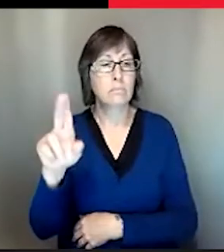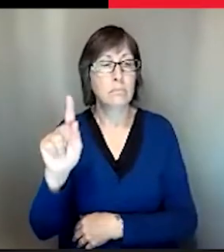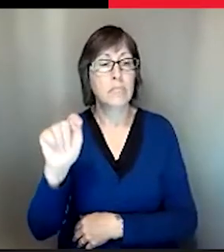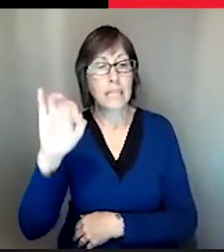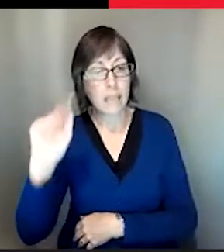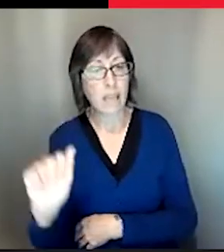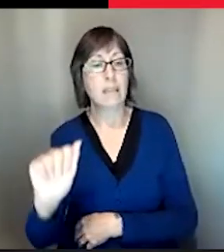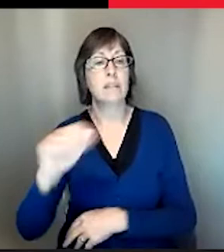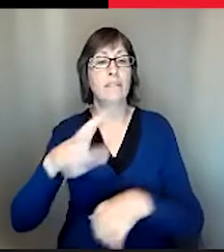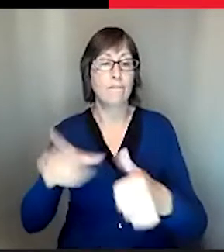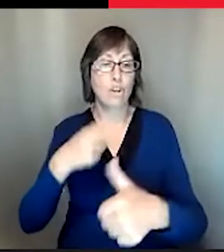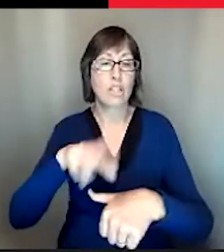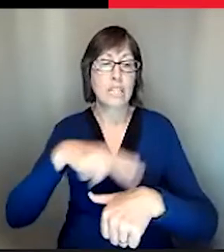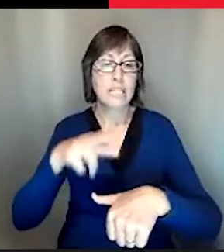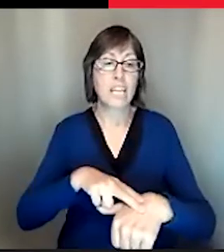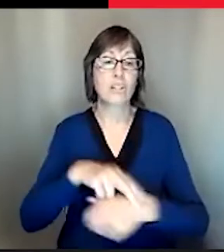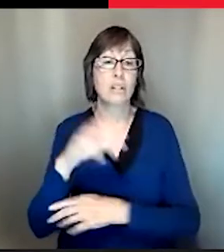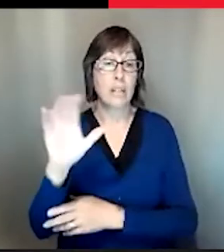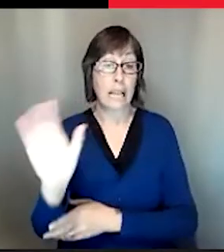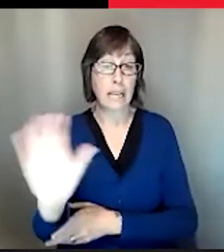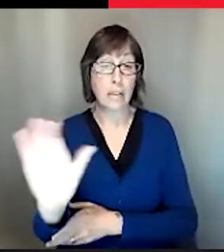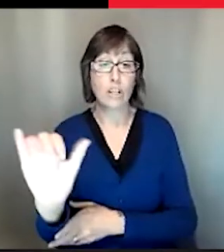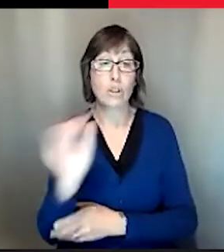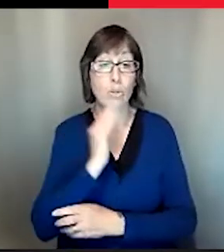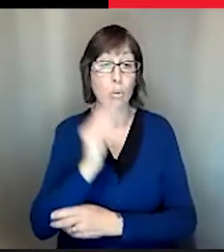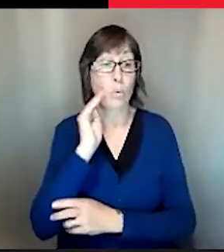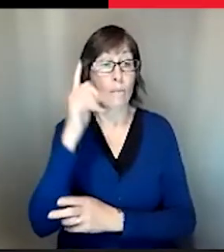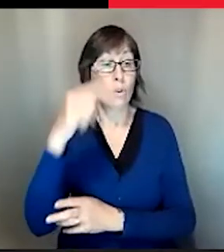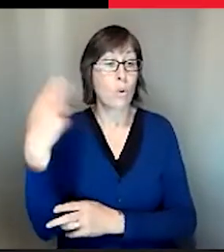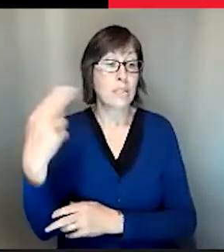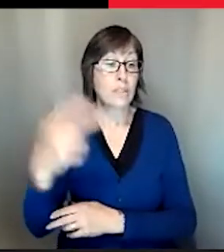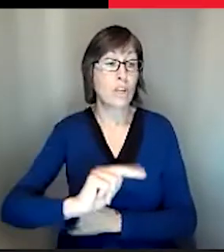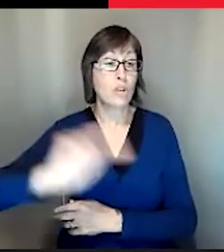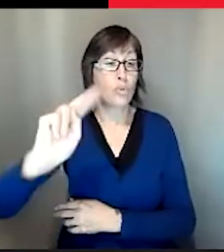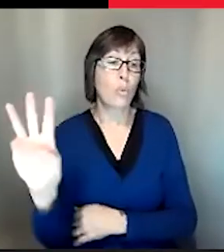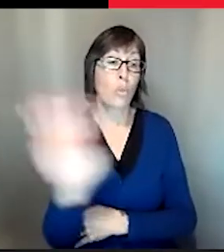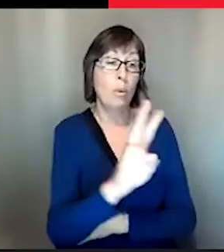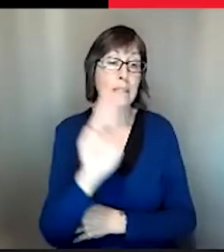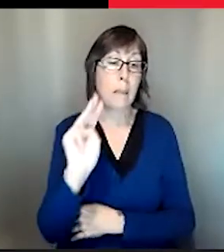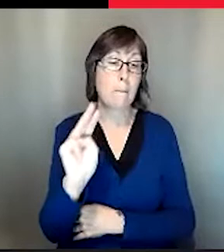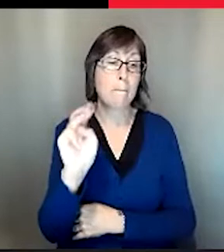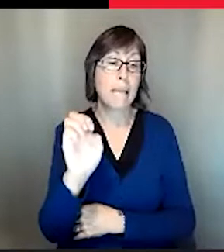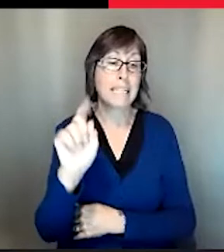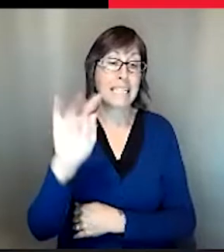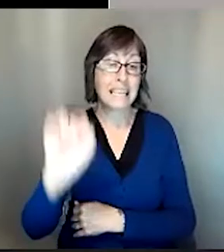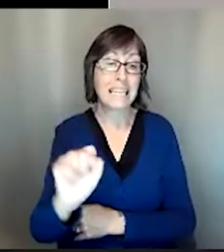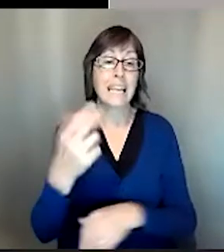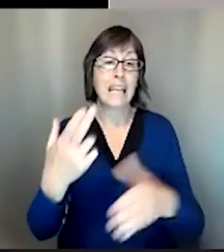First Nations, Inuit and Métis who have made Calgary their home.